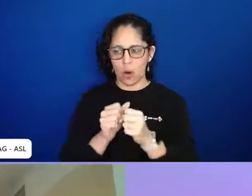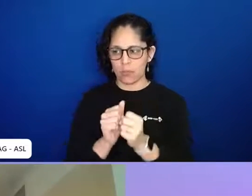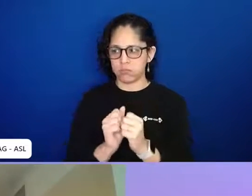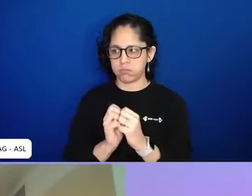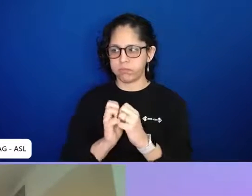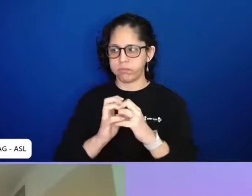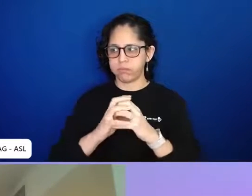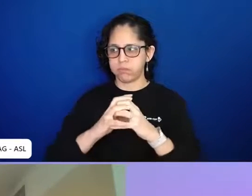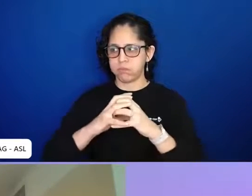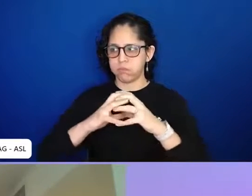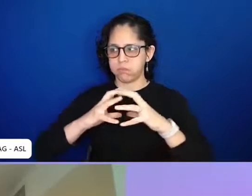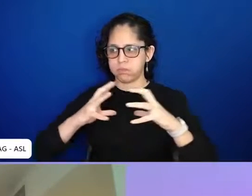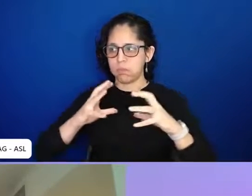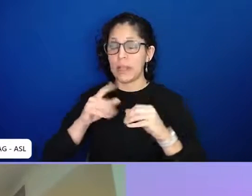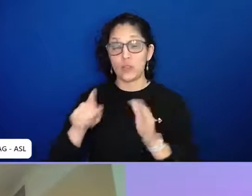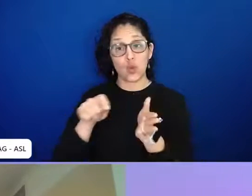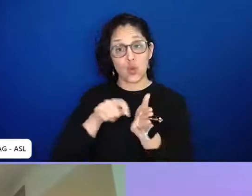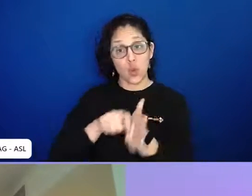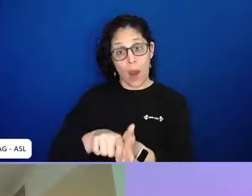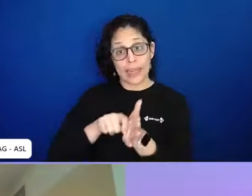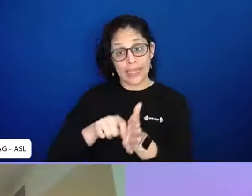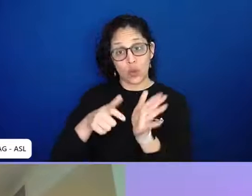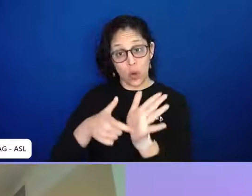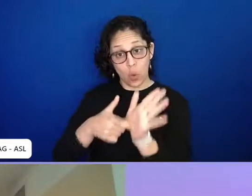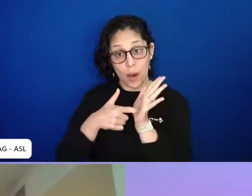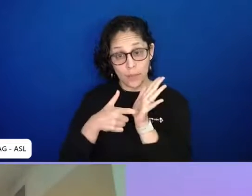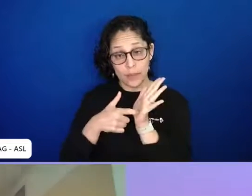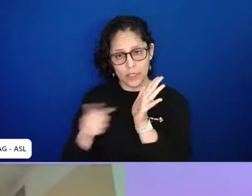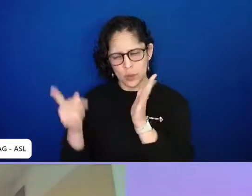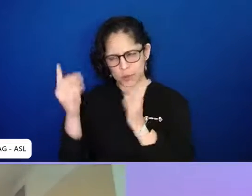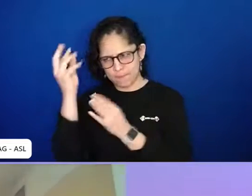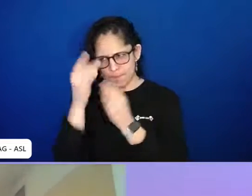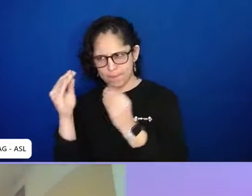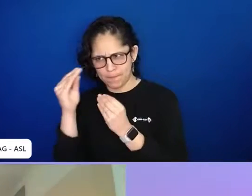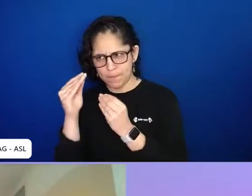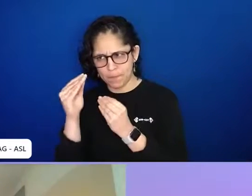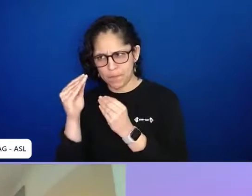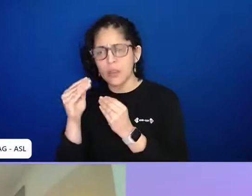to make it bigger and bigger and bigger. So, as you start thinking